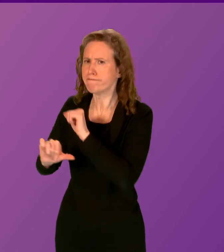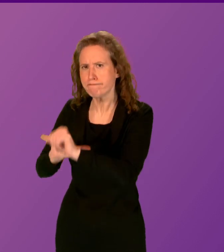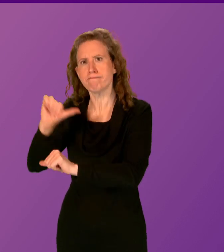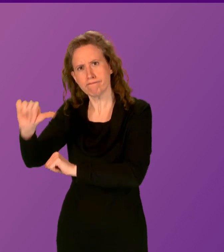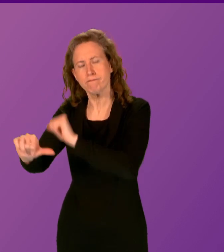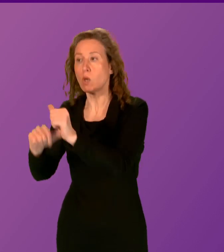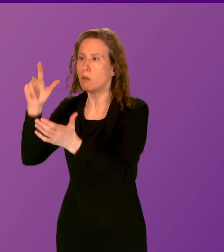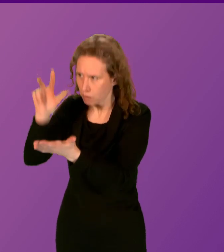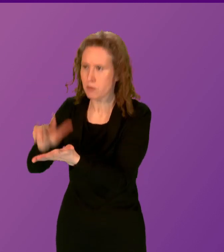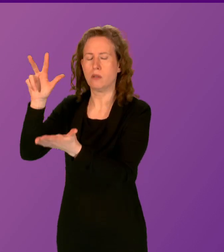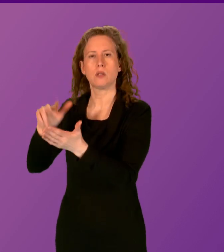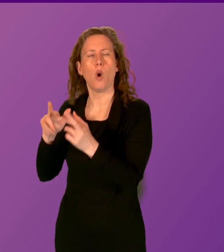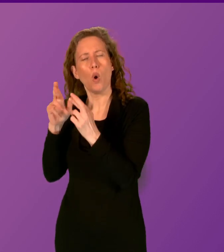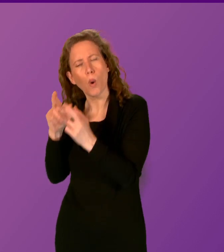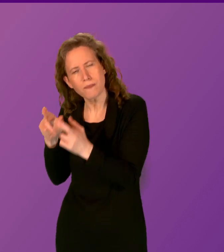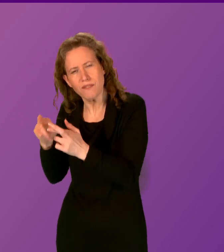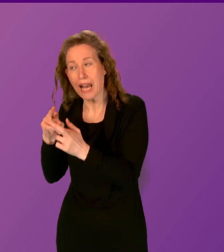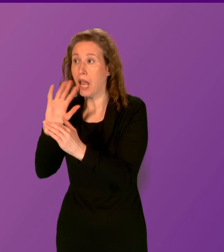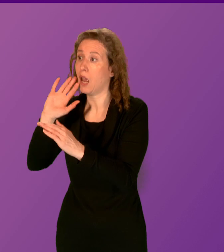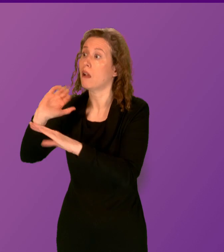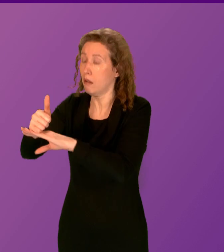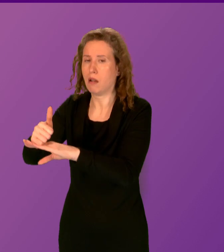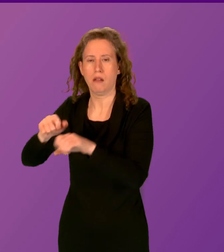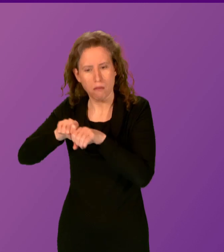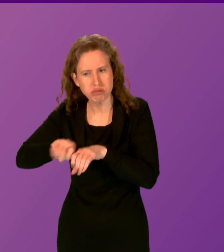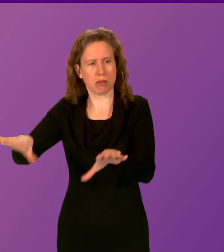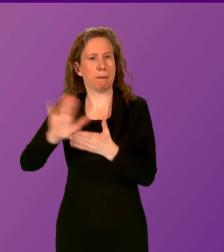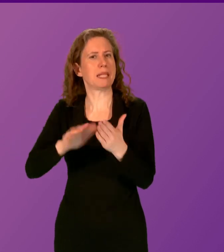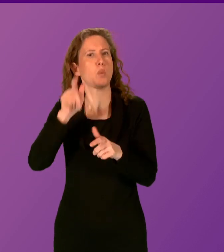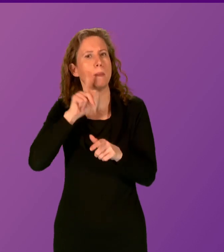and I am hopeful that its protection will soon be felt by women across Scotland.